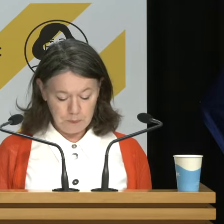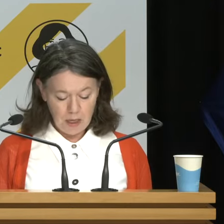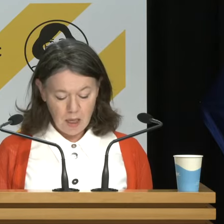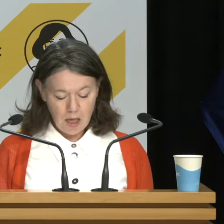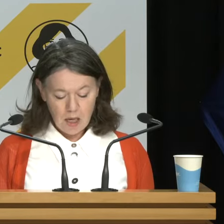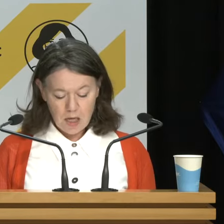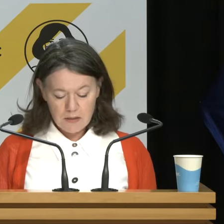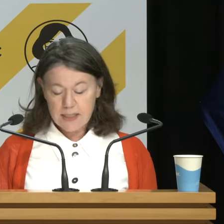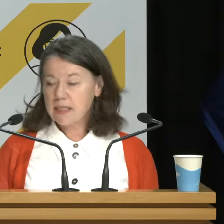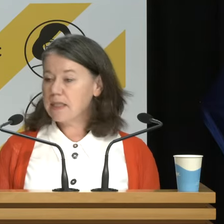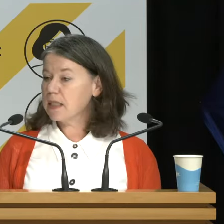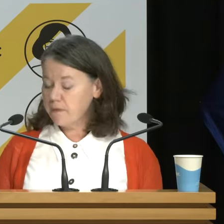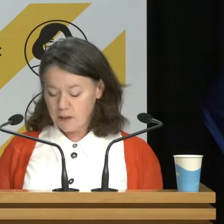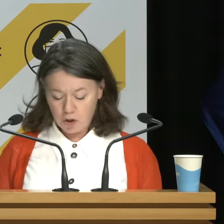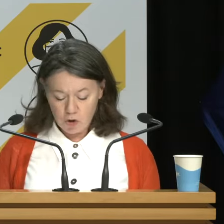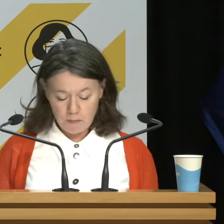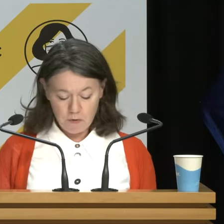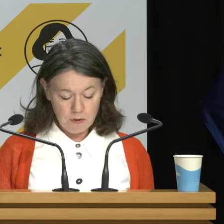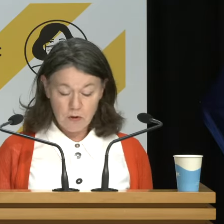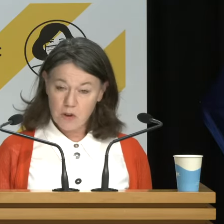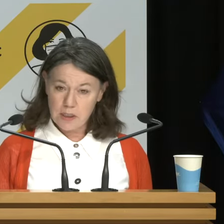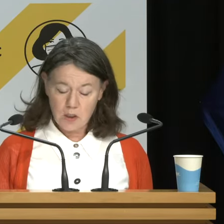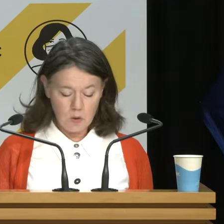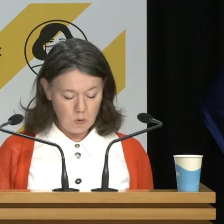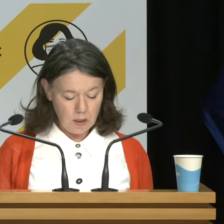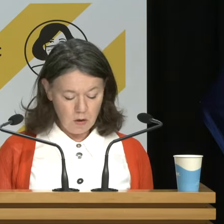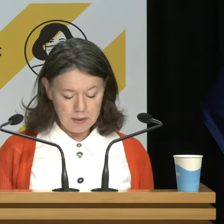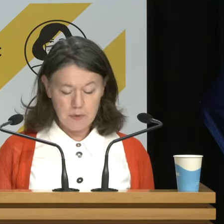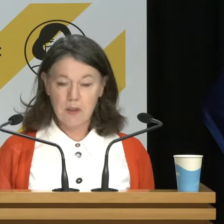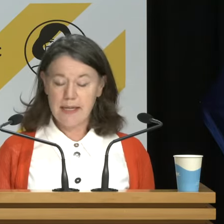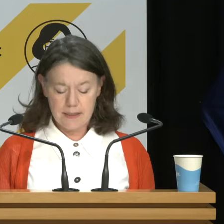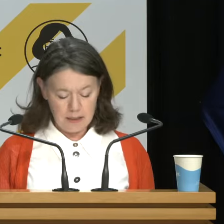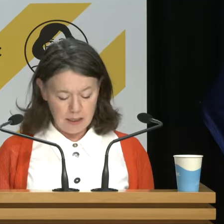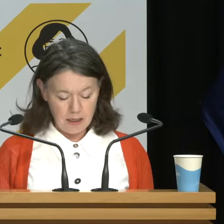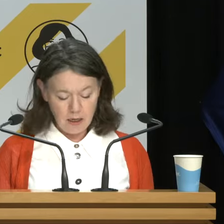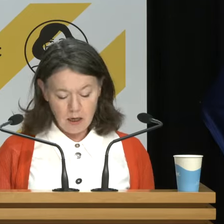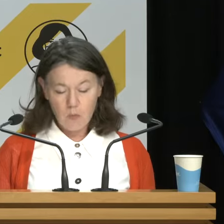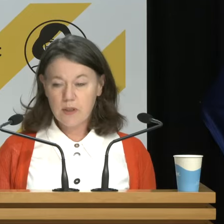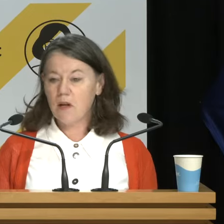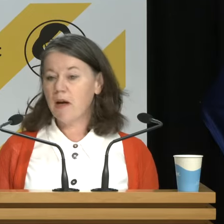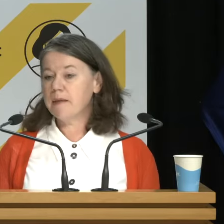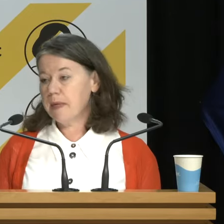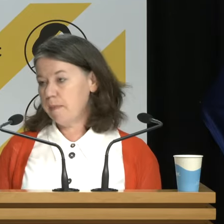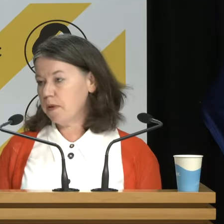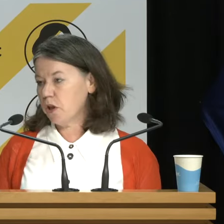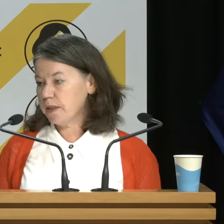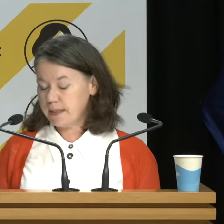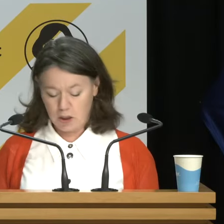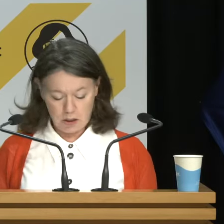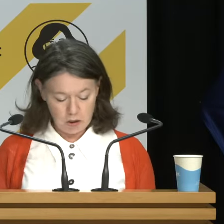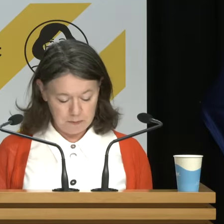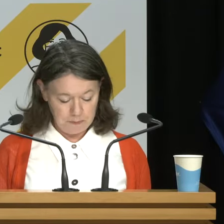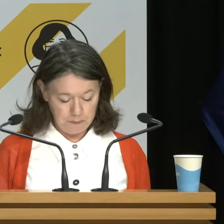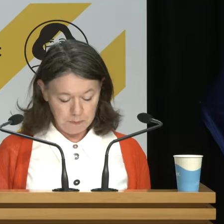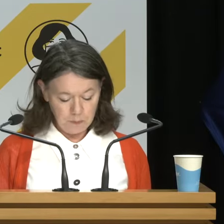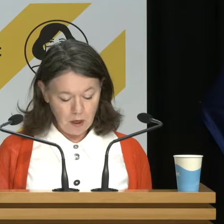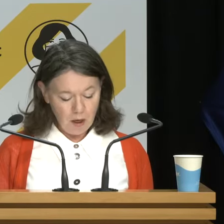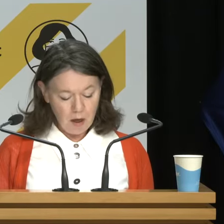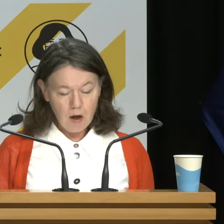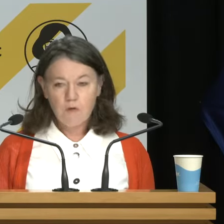First politicians